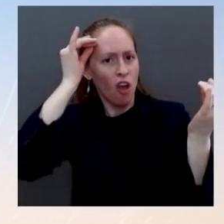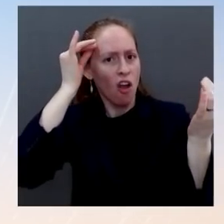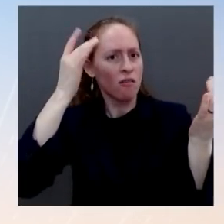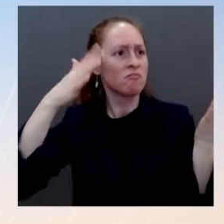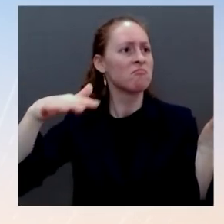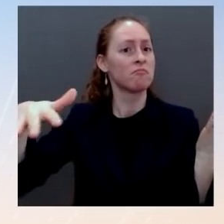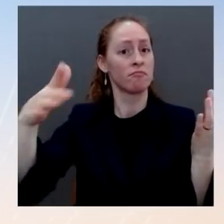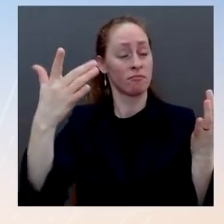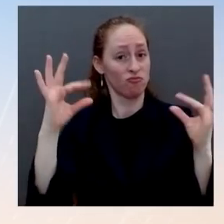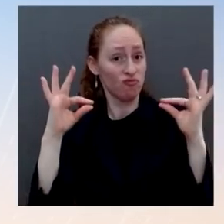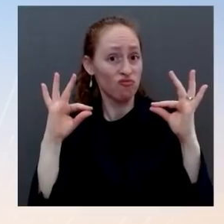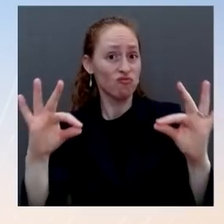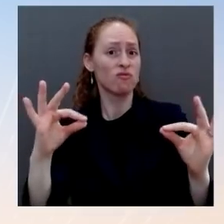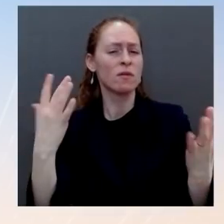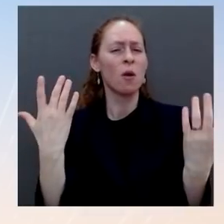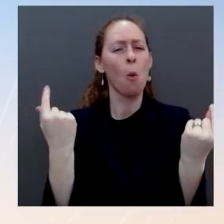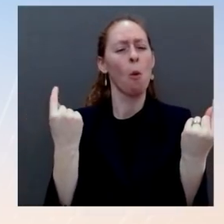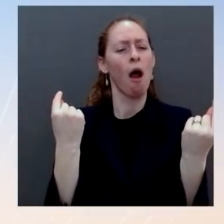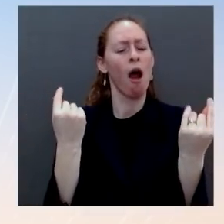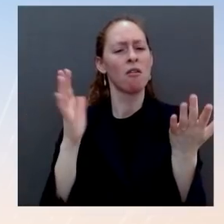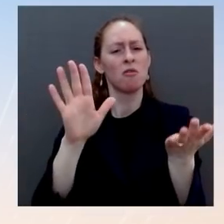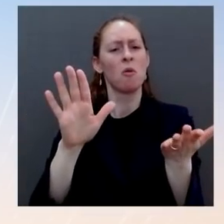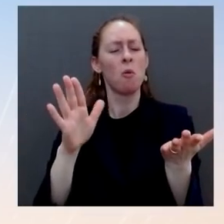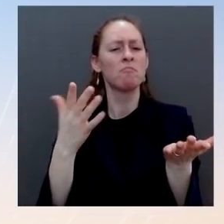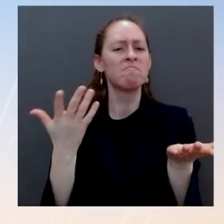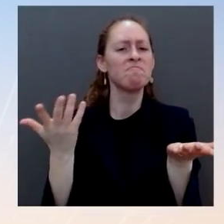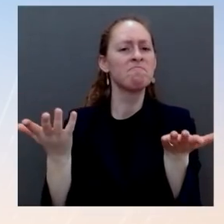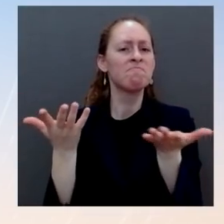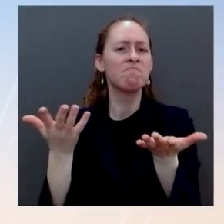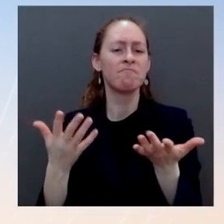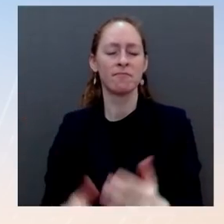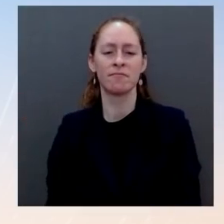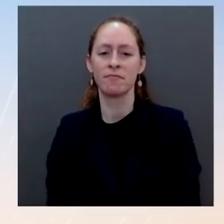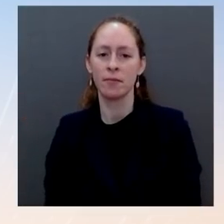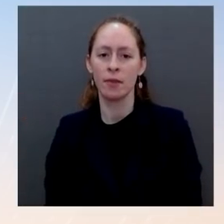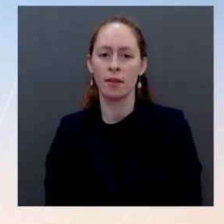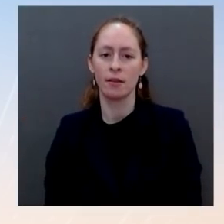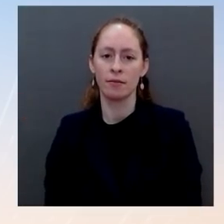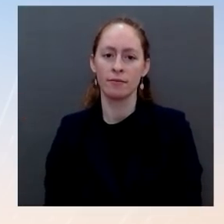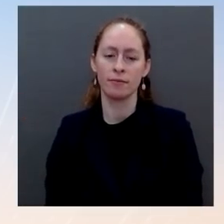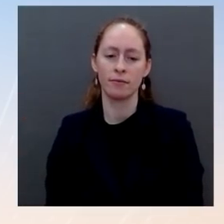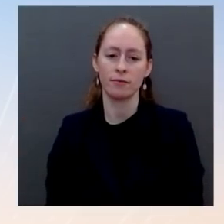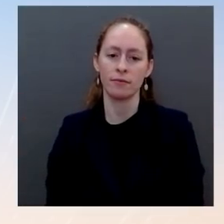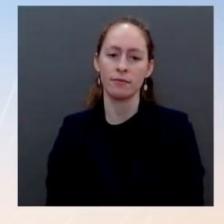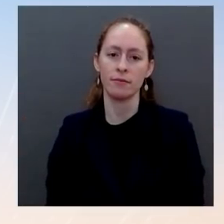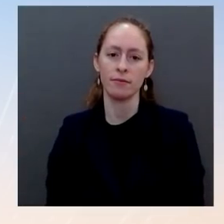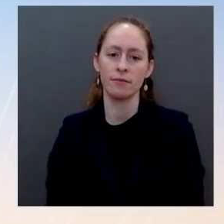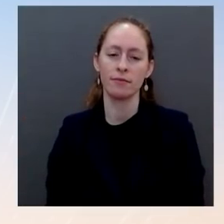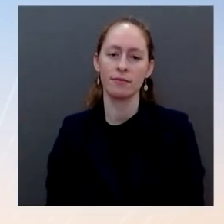of many Republicans suggesting that commemorating a dark day in our democracy and calling for all of us